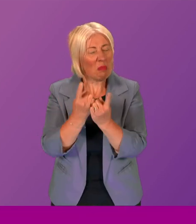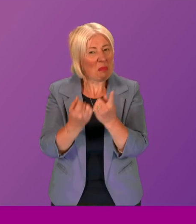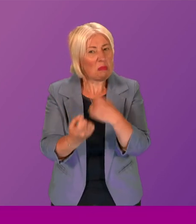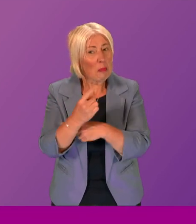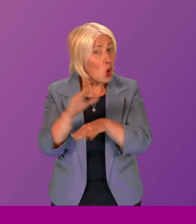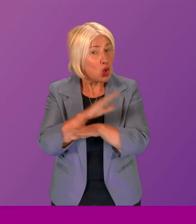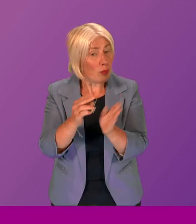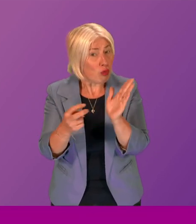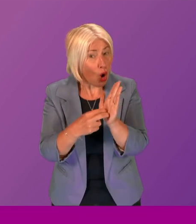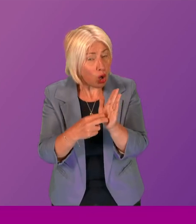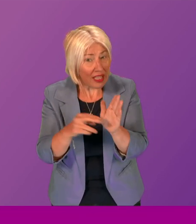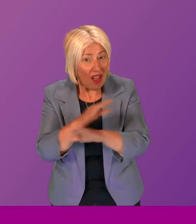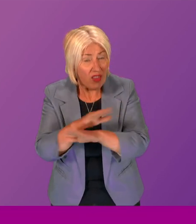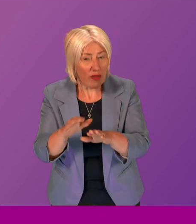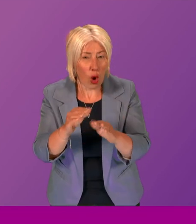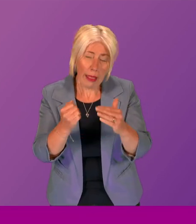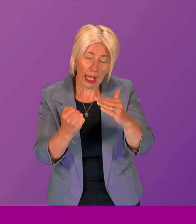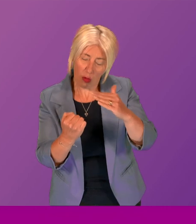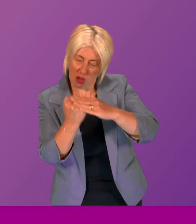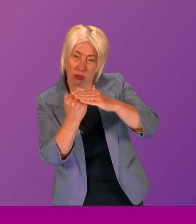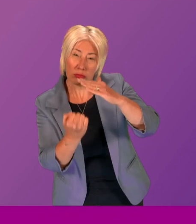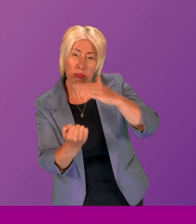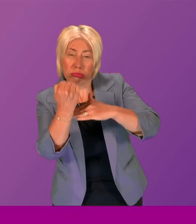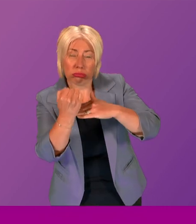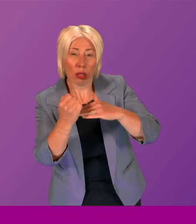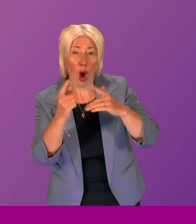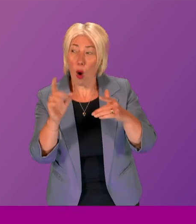meet a criminal threshold, or whether his views apply only in relation to hate crime.